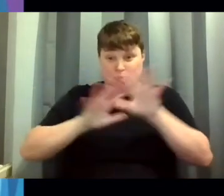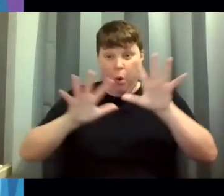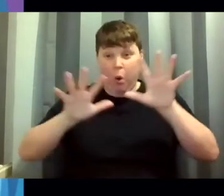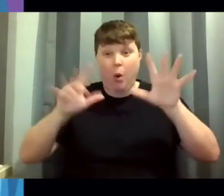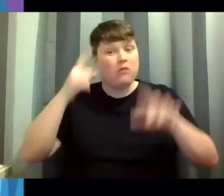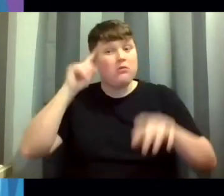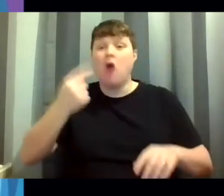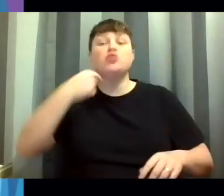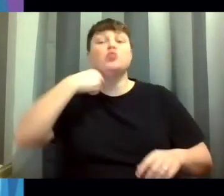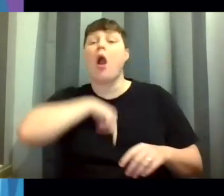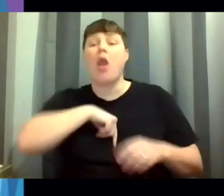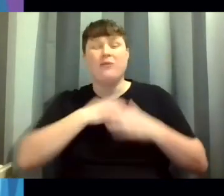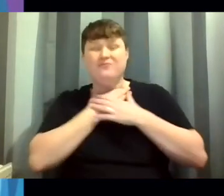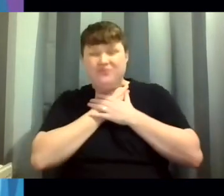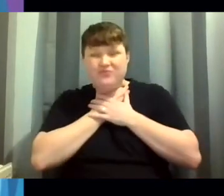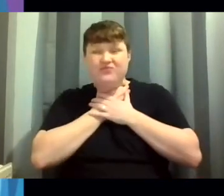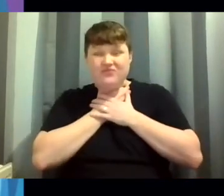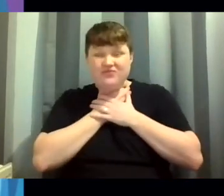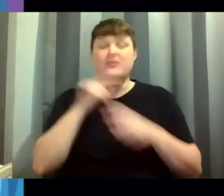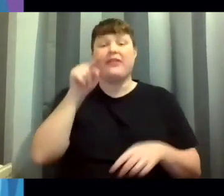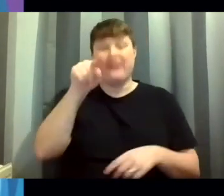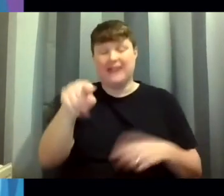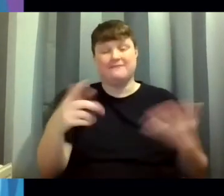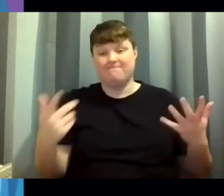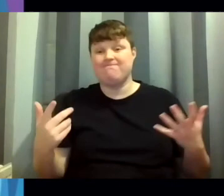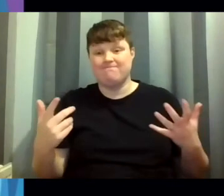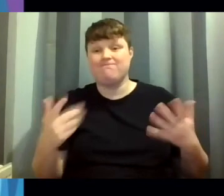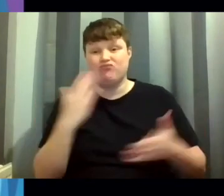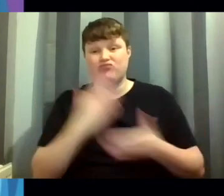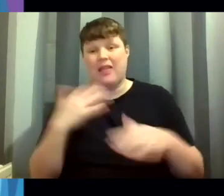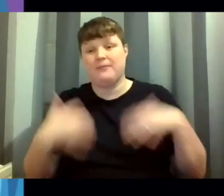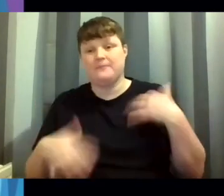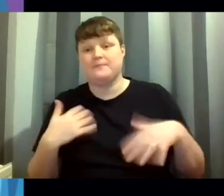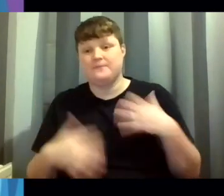(and that's one of the one of the first symptoms), and by this stage the prognosis is not great.